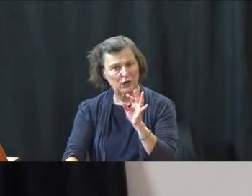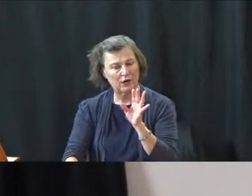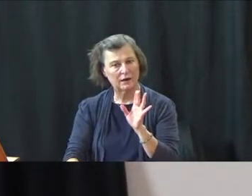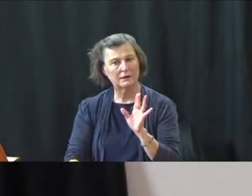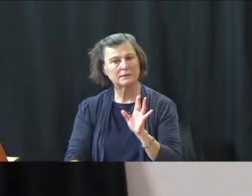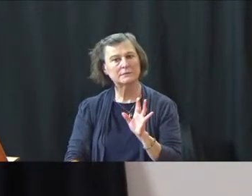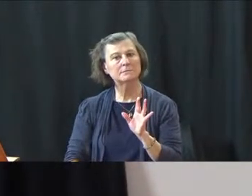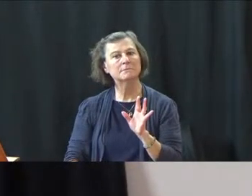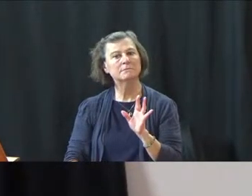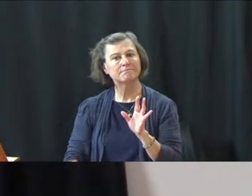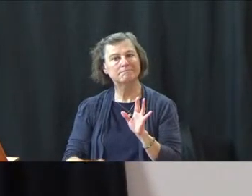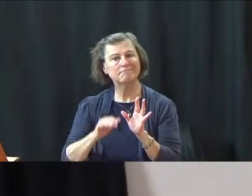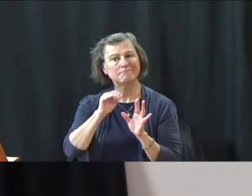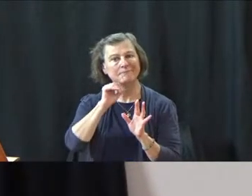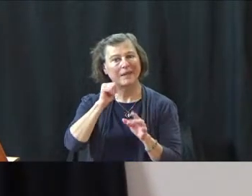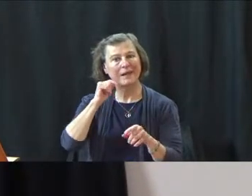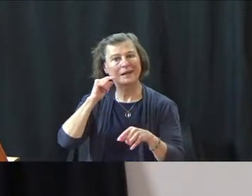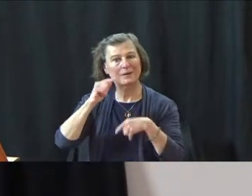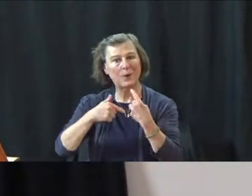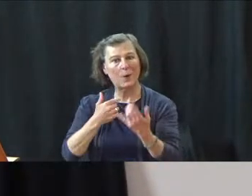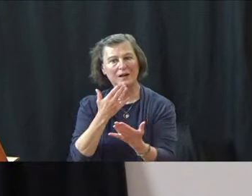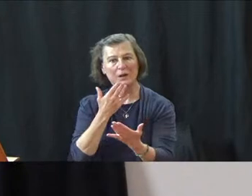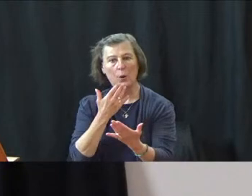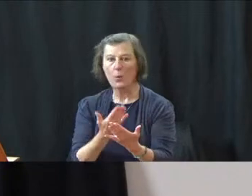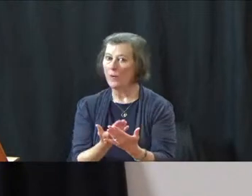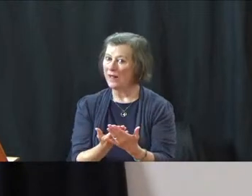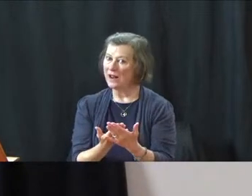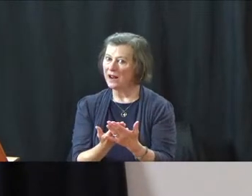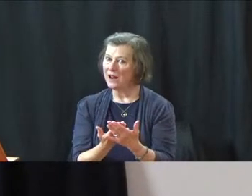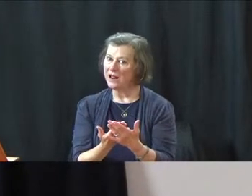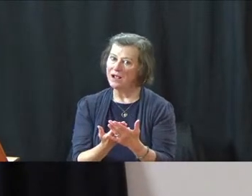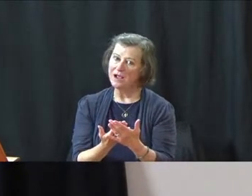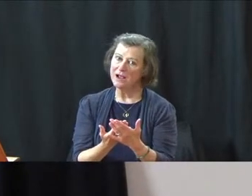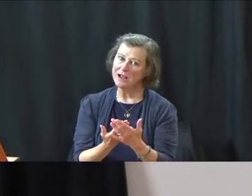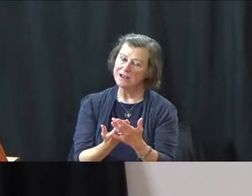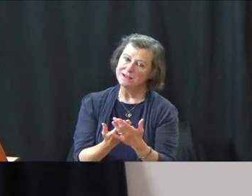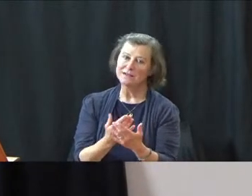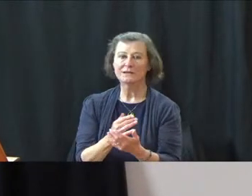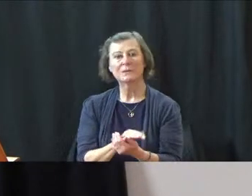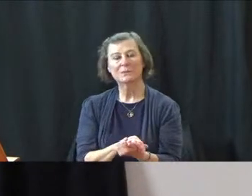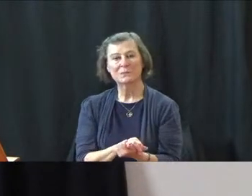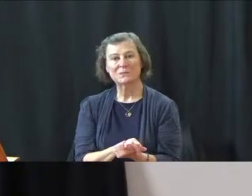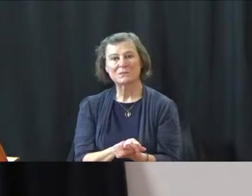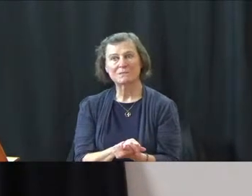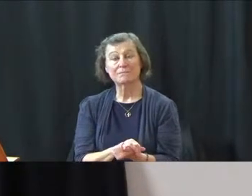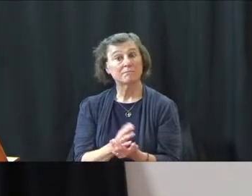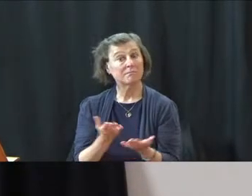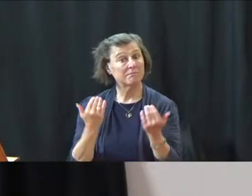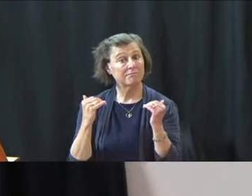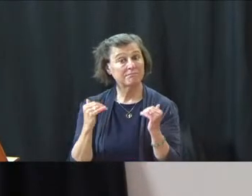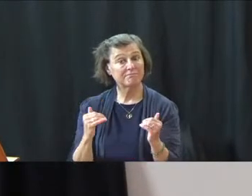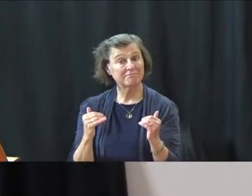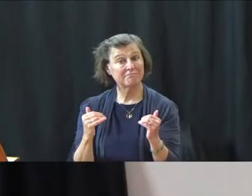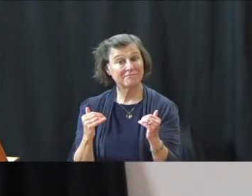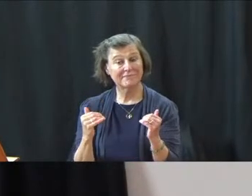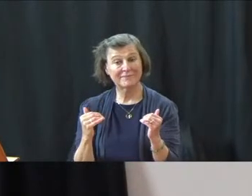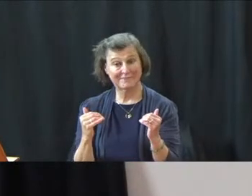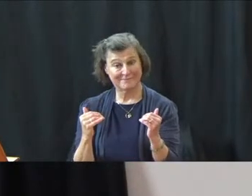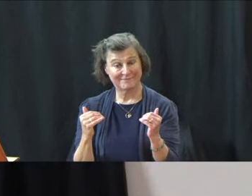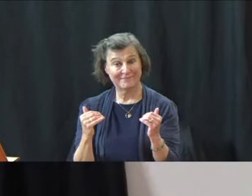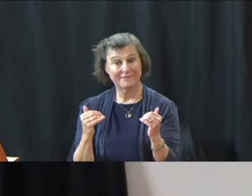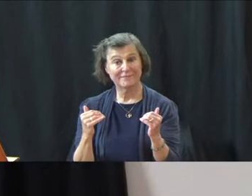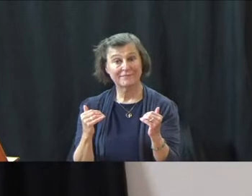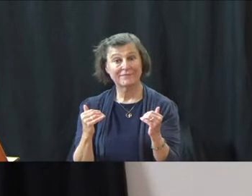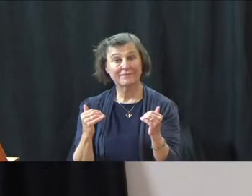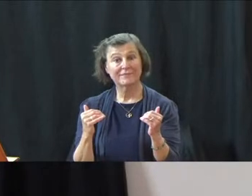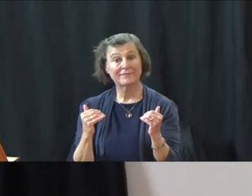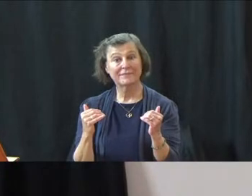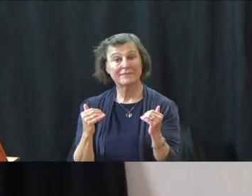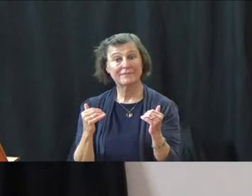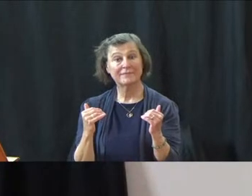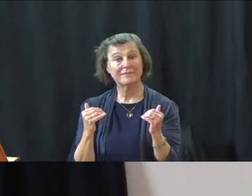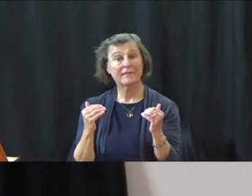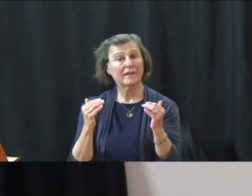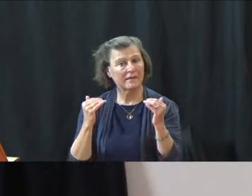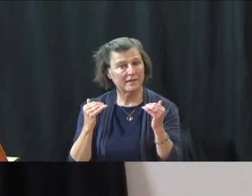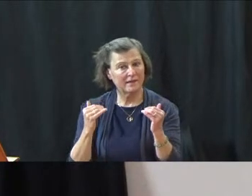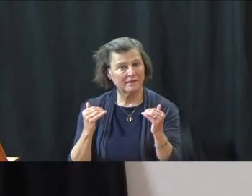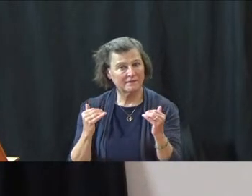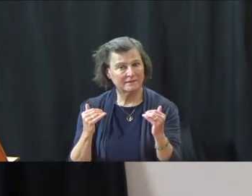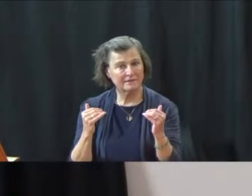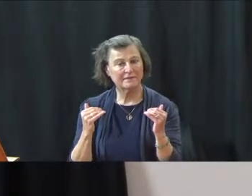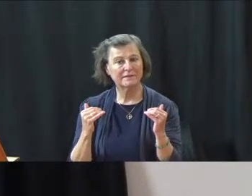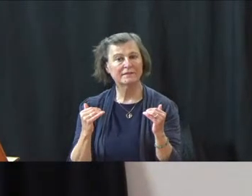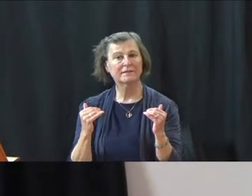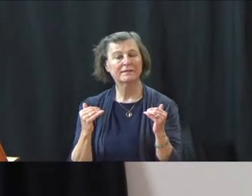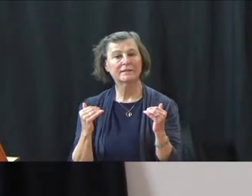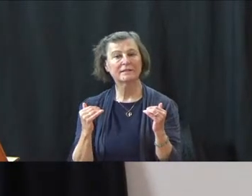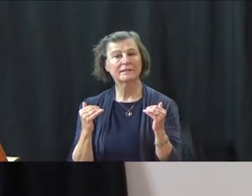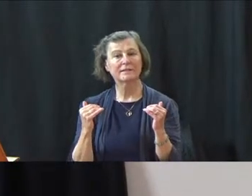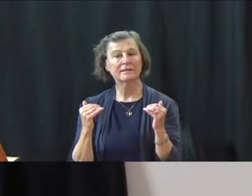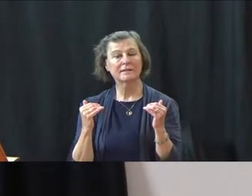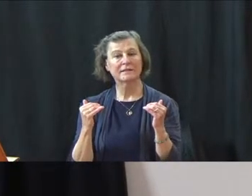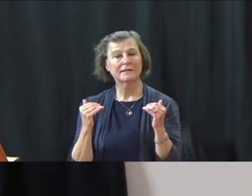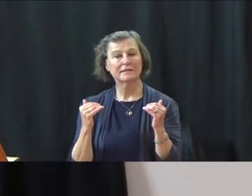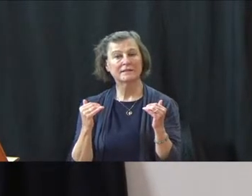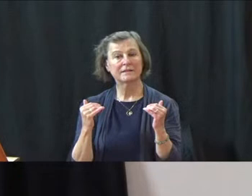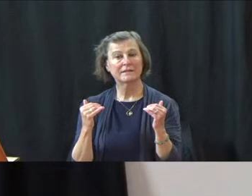It's not going well. And then… and then….